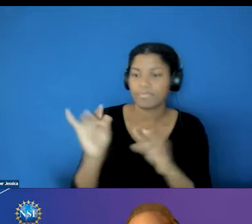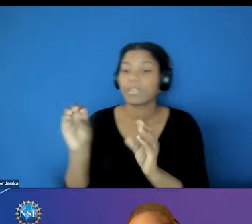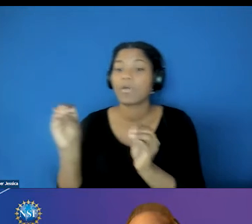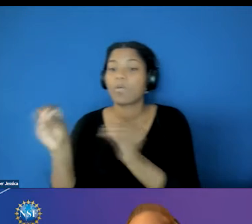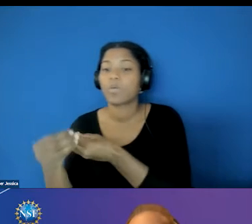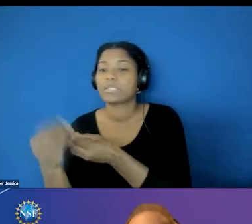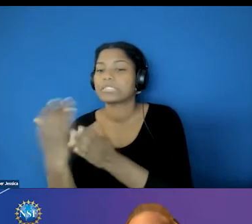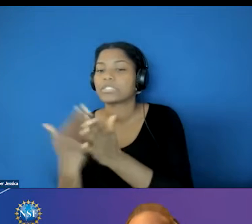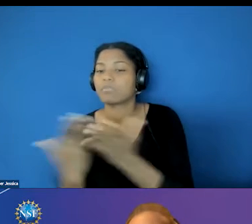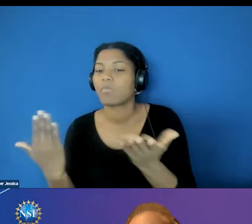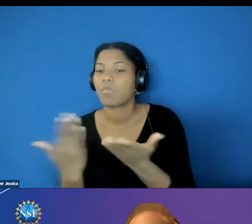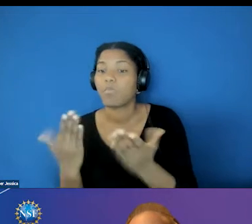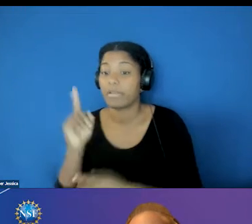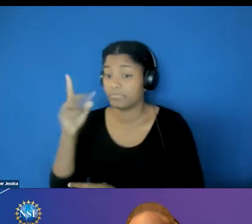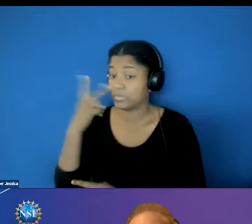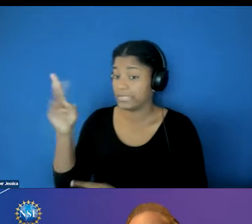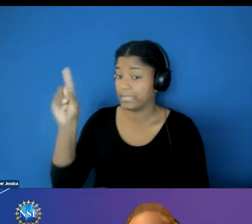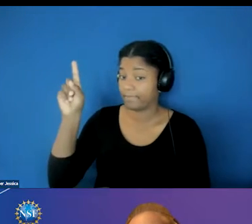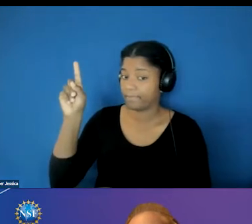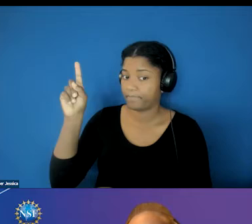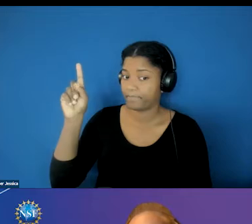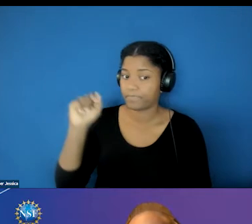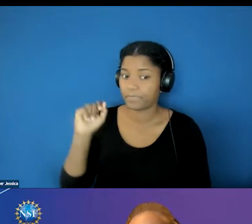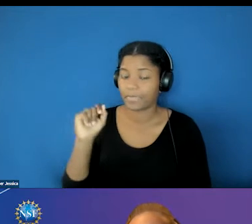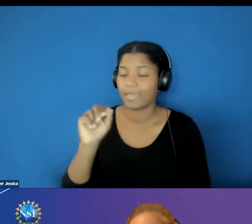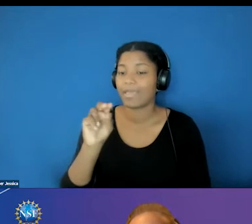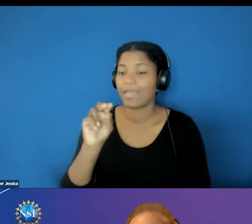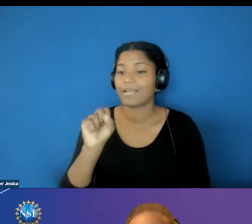So, at the top of the, NSF webpage here,